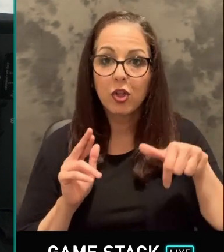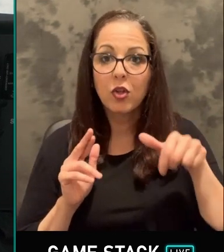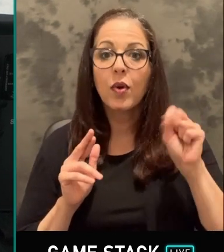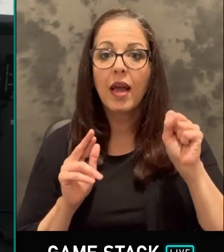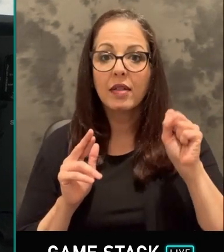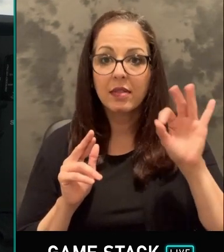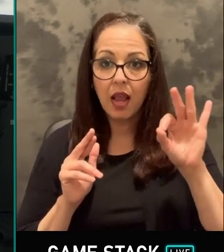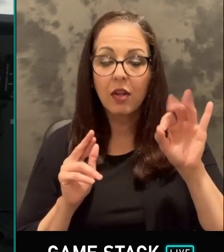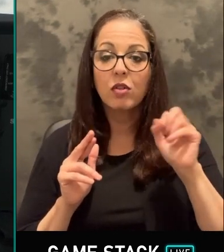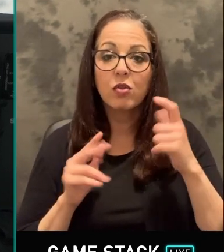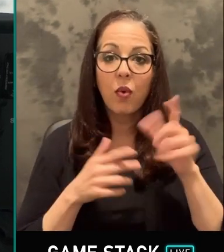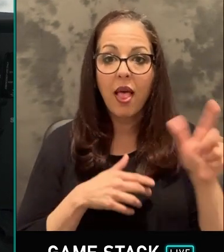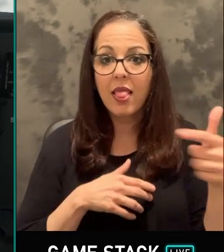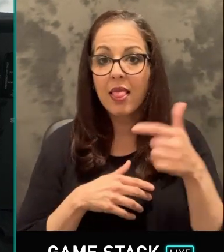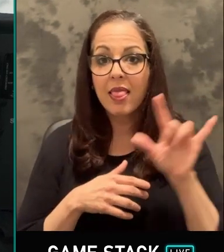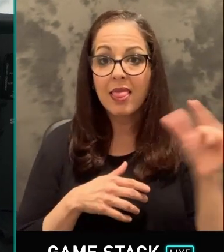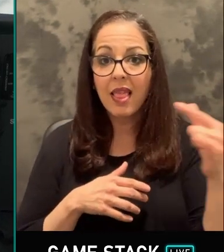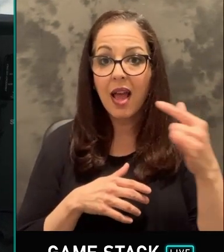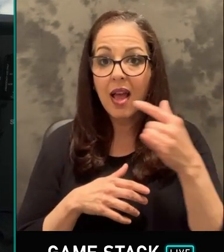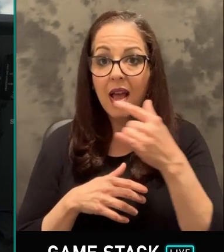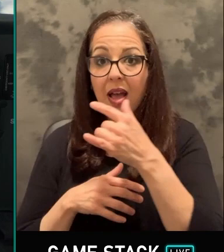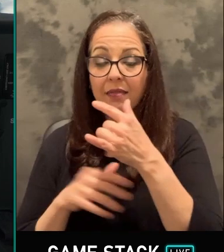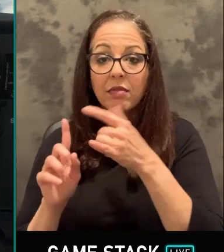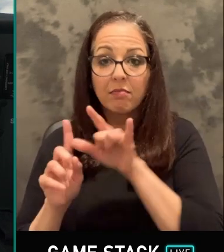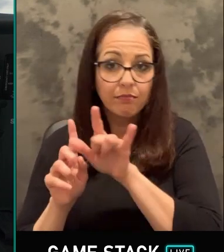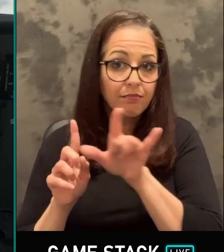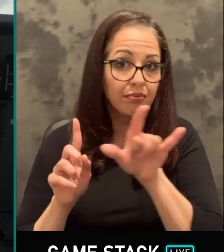175, resume own navigation. Climb and maintain 12,000 feet.”